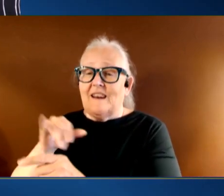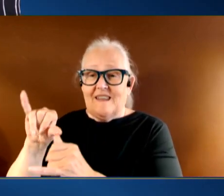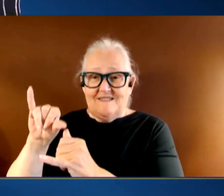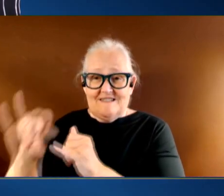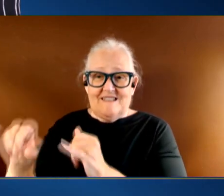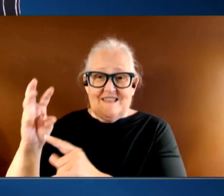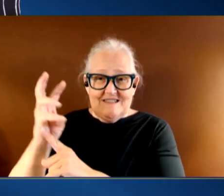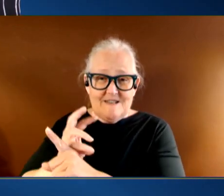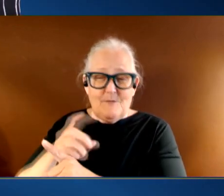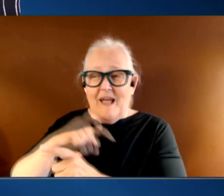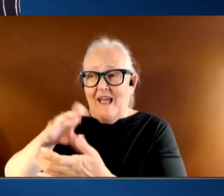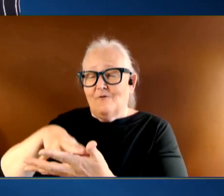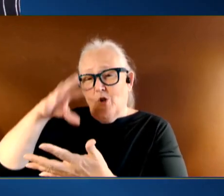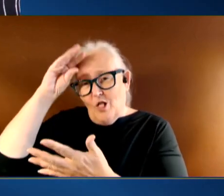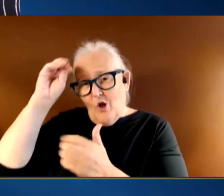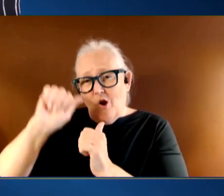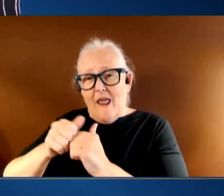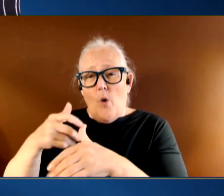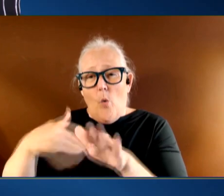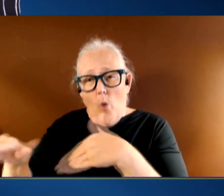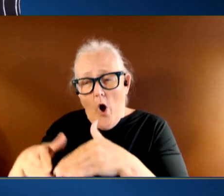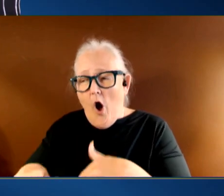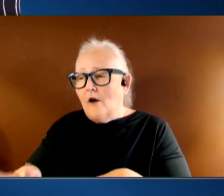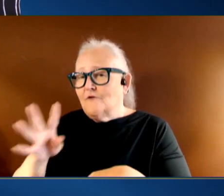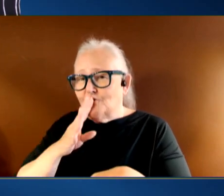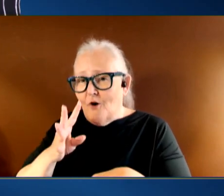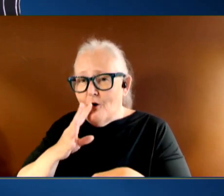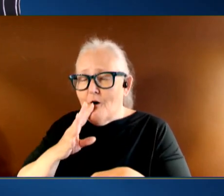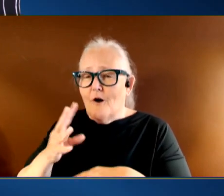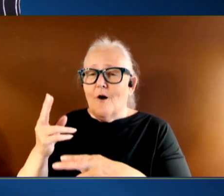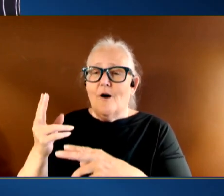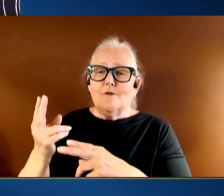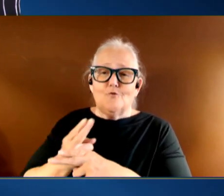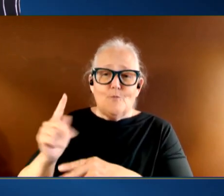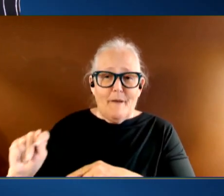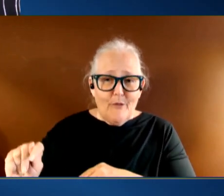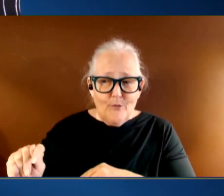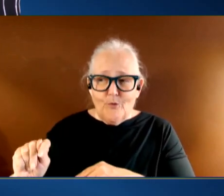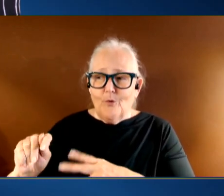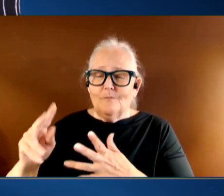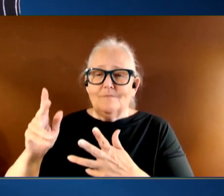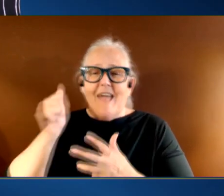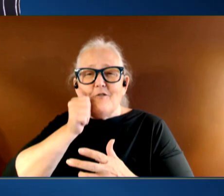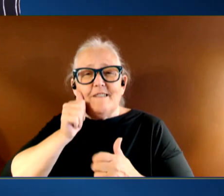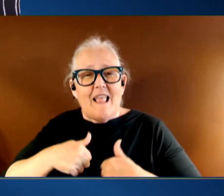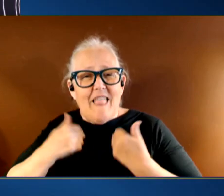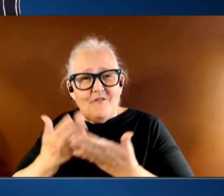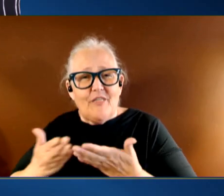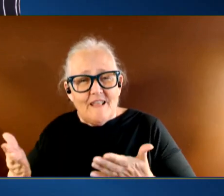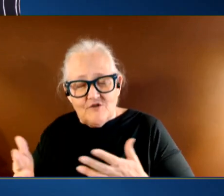how to talk, use the bathroom and do everyday things. So, after I got out of there, I went back